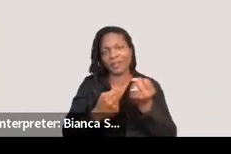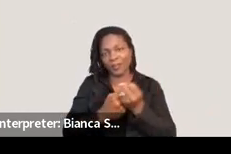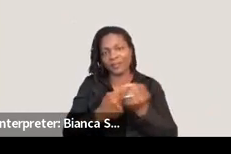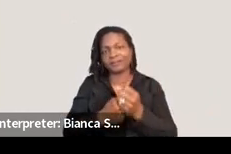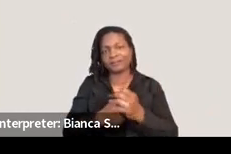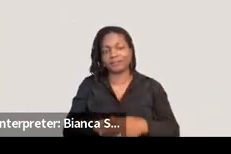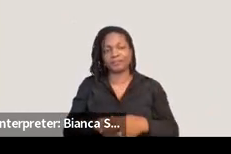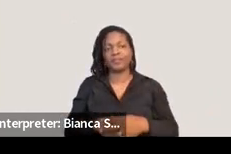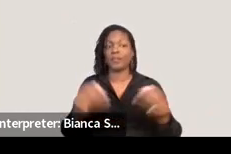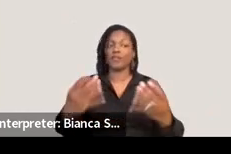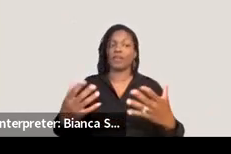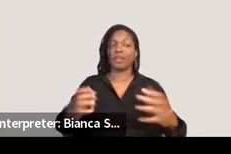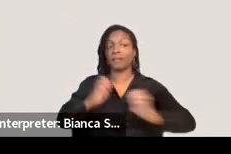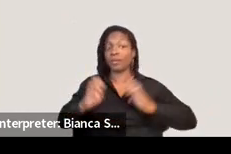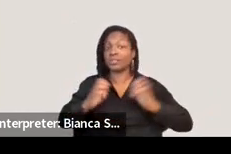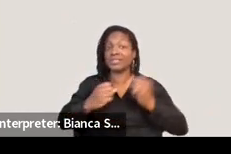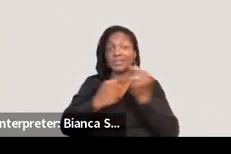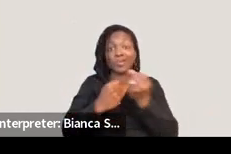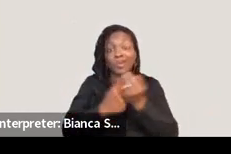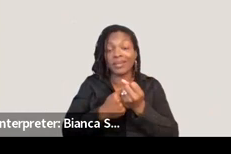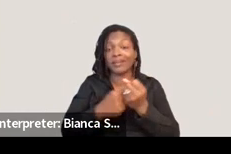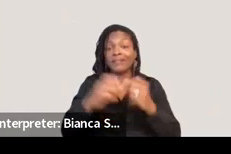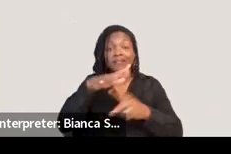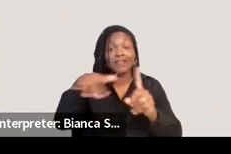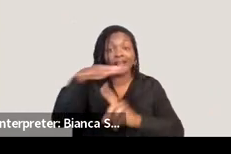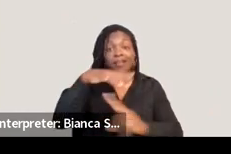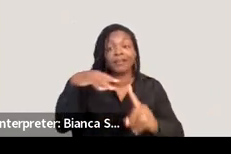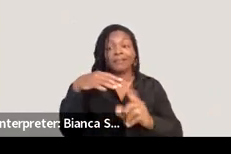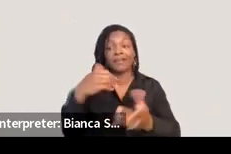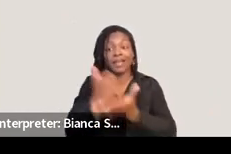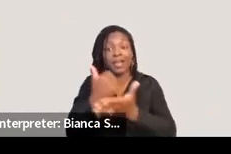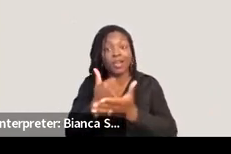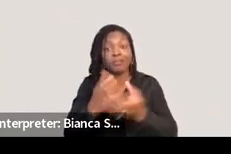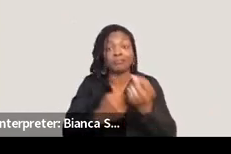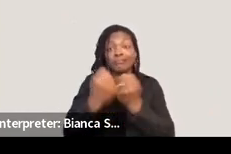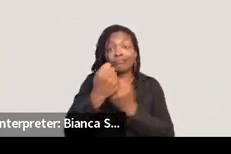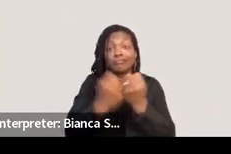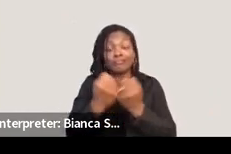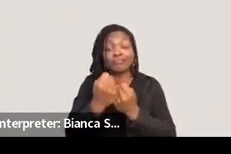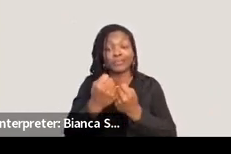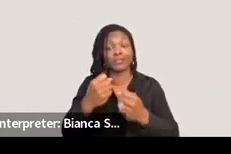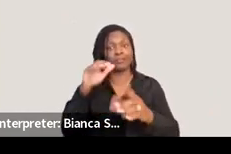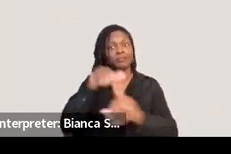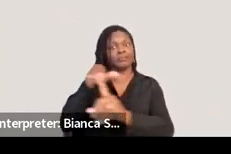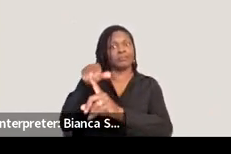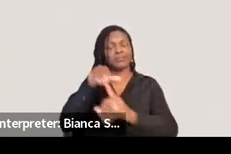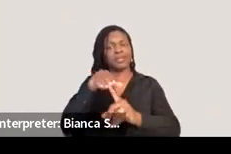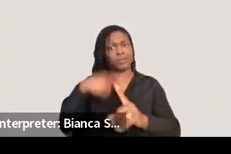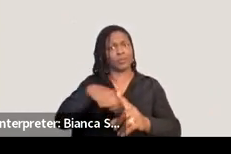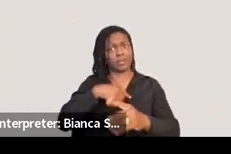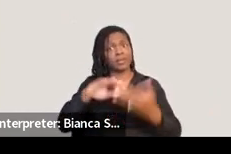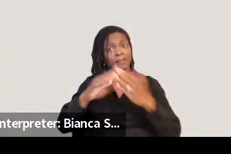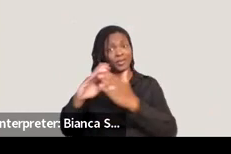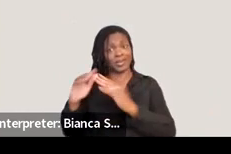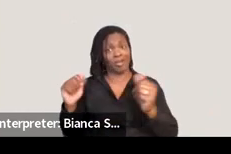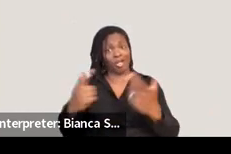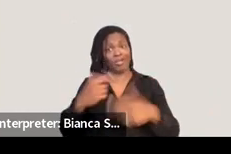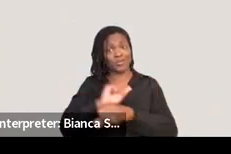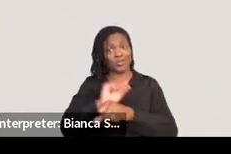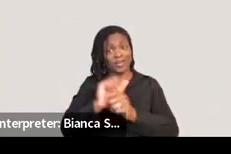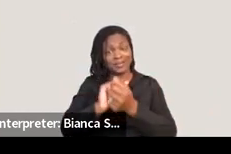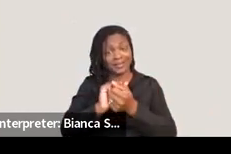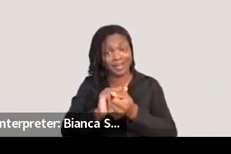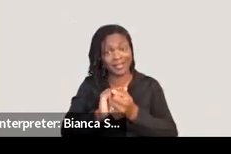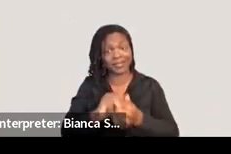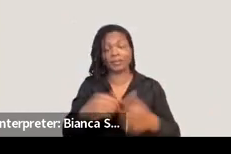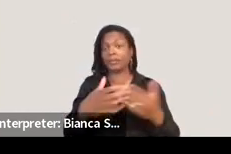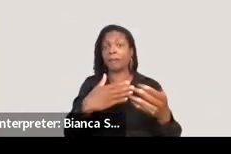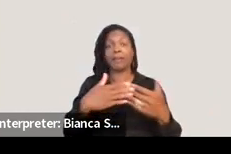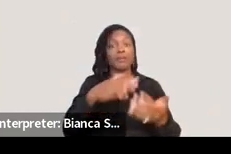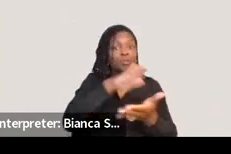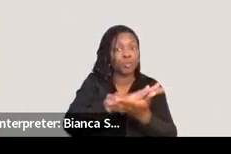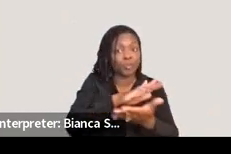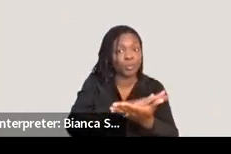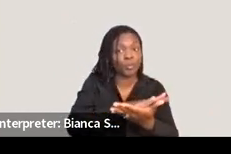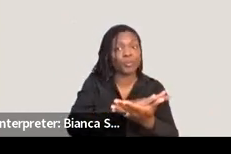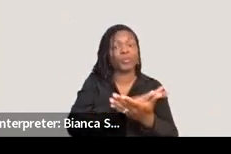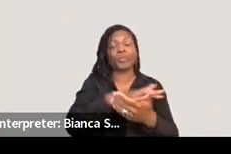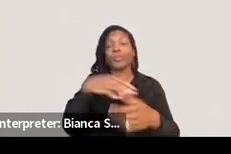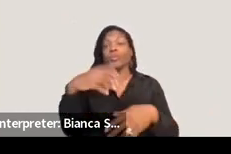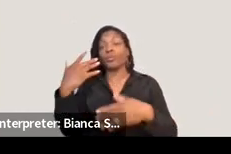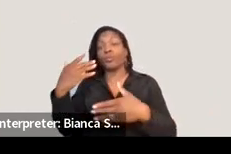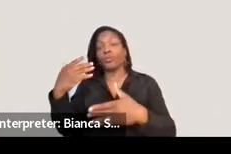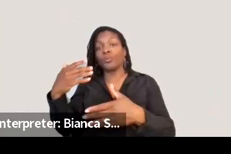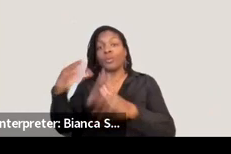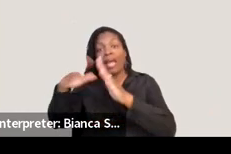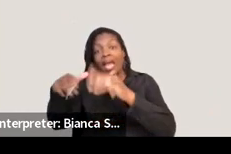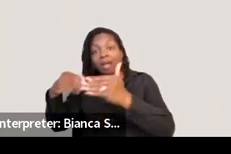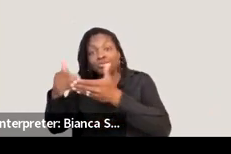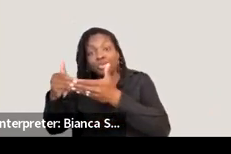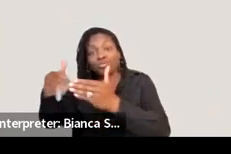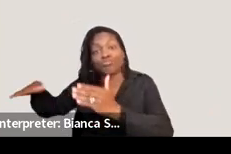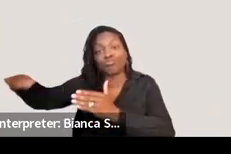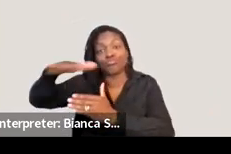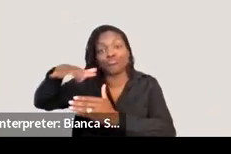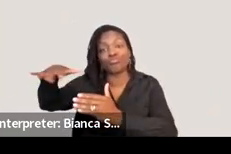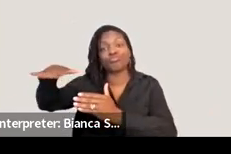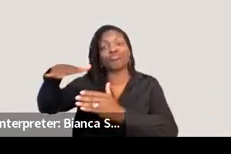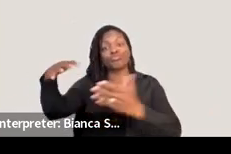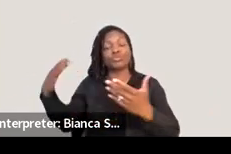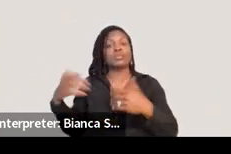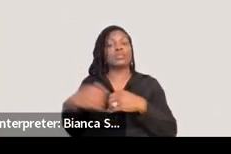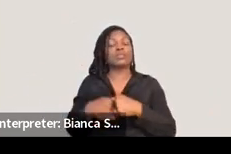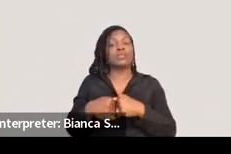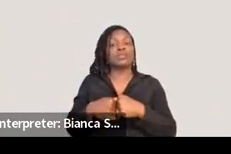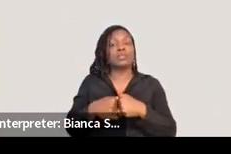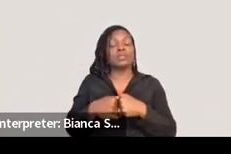Whether that's a school community, neighborhood community, wherever that might look like. And using, project.